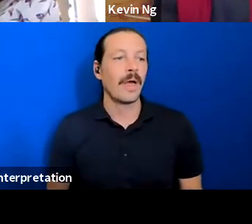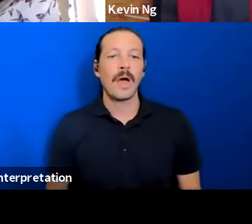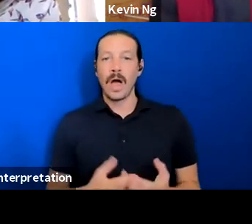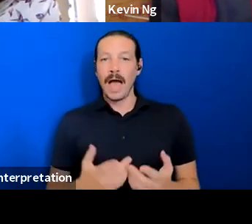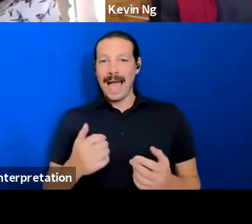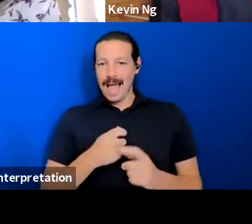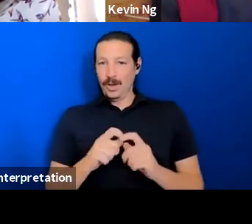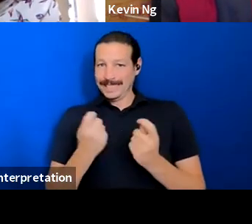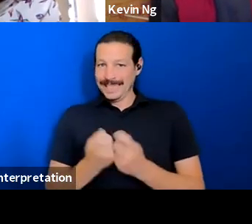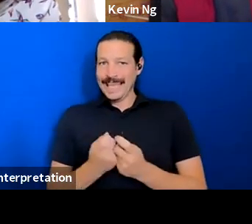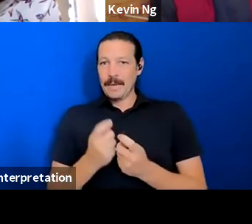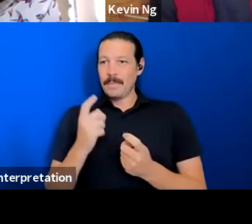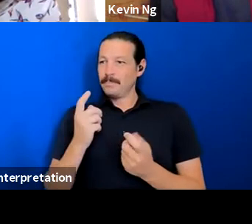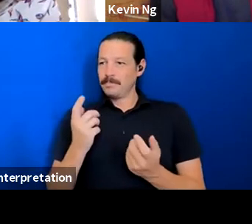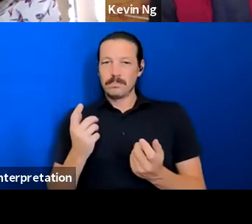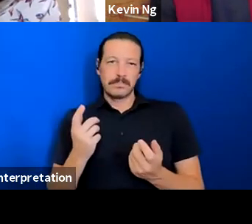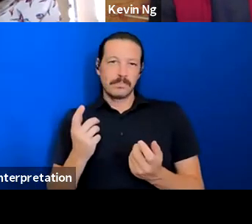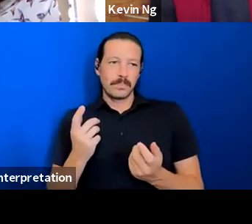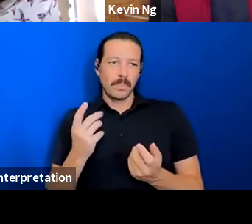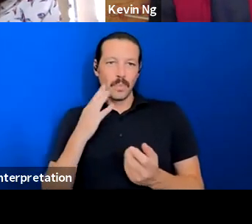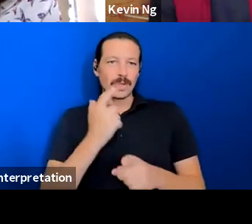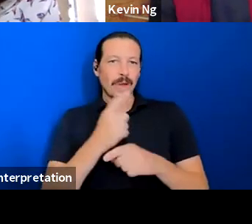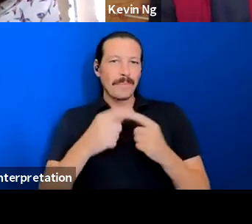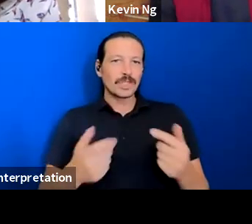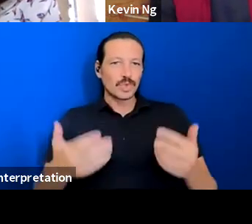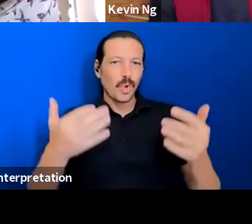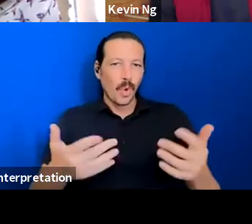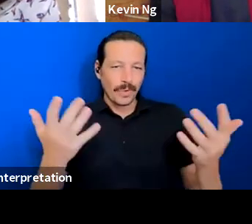time saying not everything's going to get funded so you need to come to the meeting